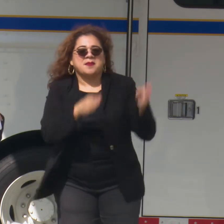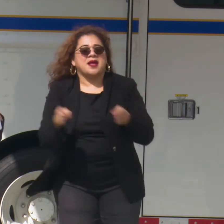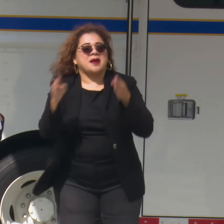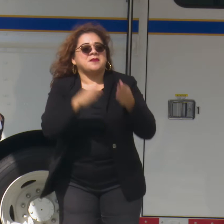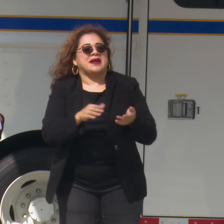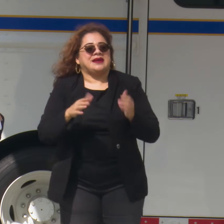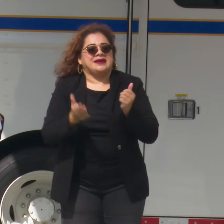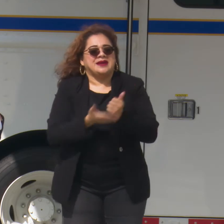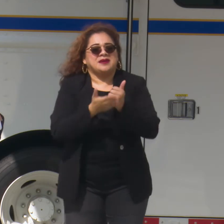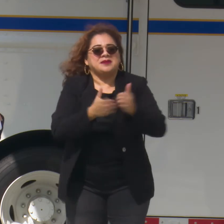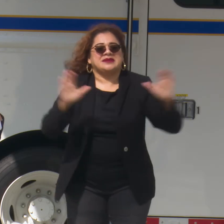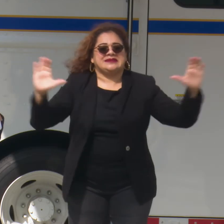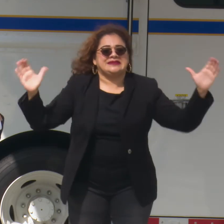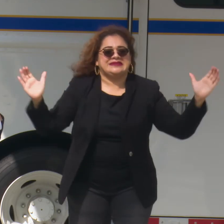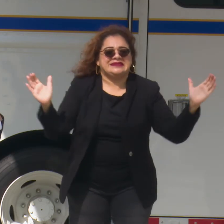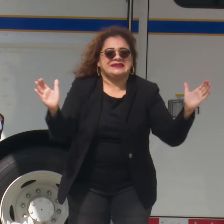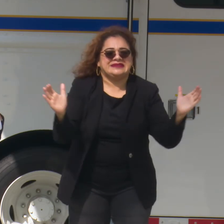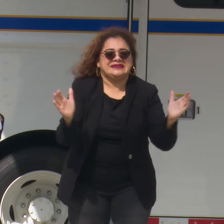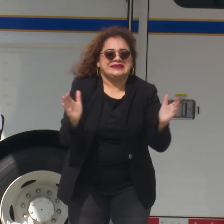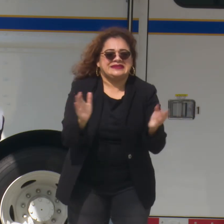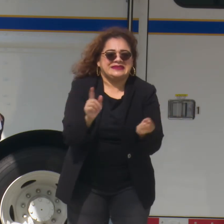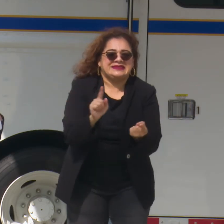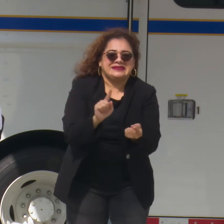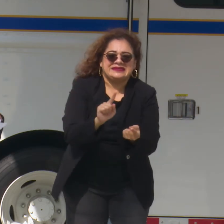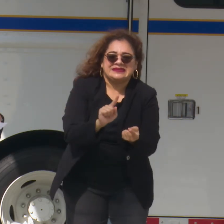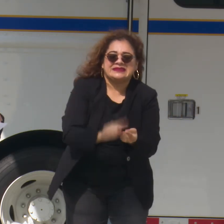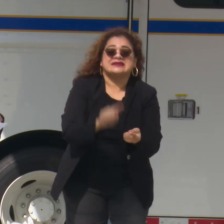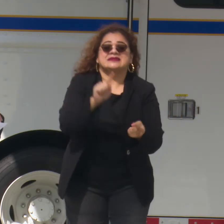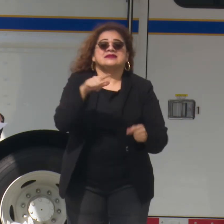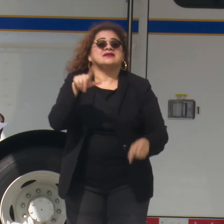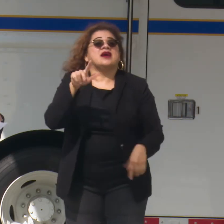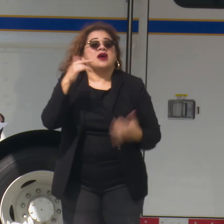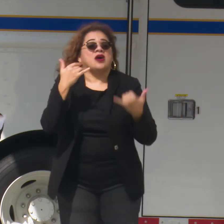We were as high at a time to have 35 cases per hundred thousand.